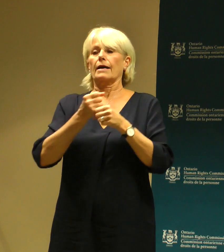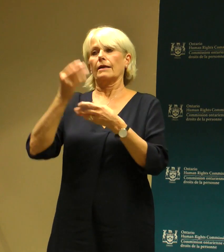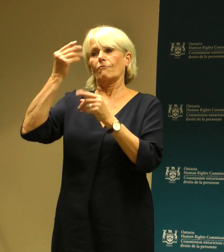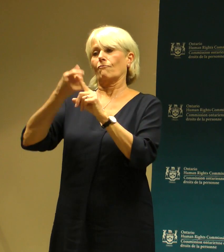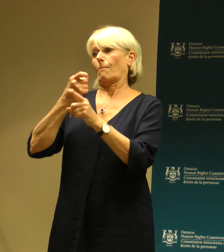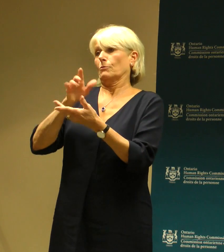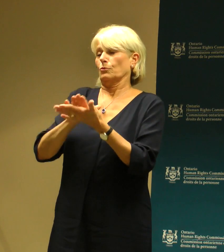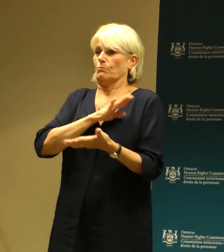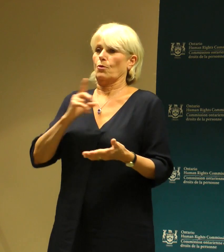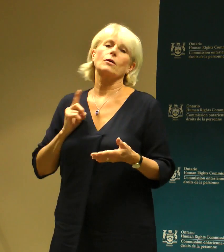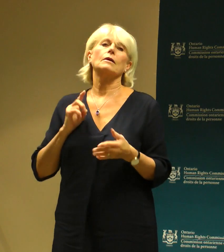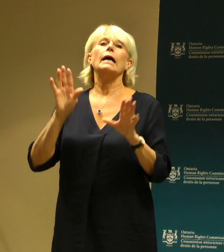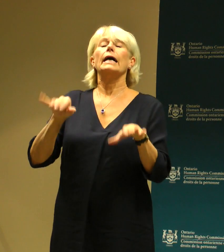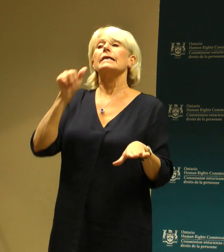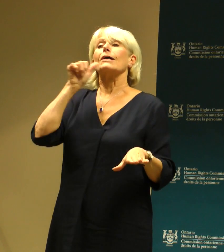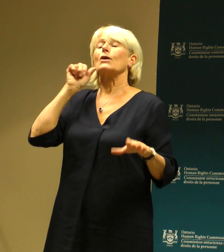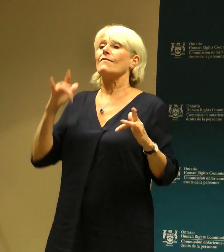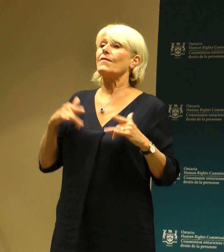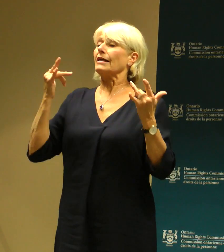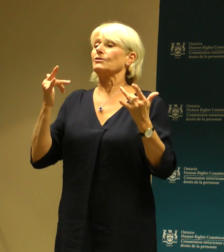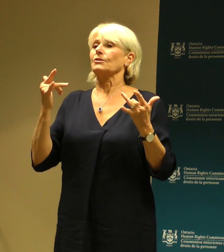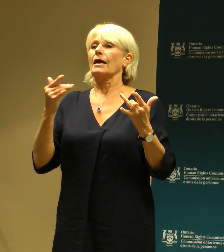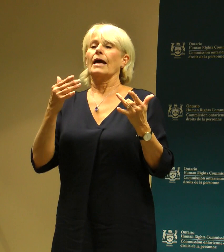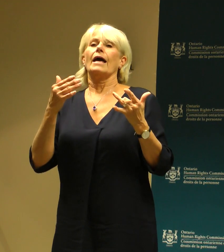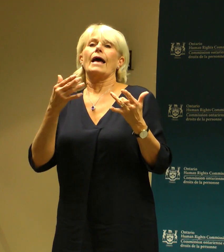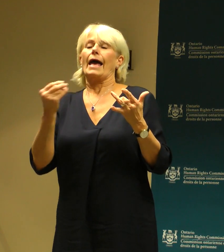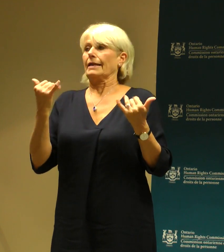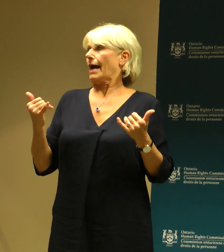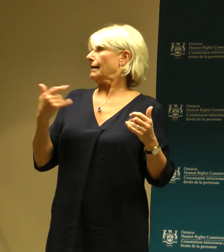Given yesterday’s events and the present uncertainty, we will work with boards to